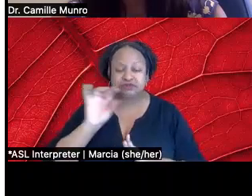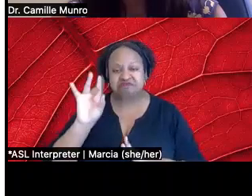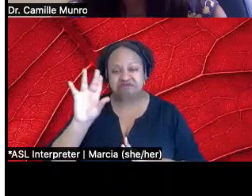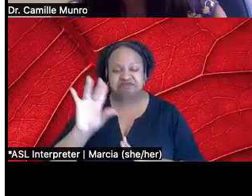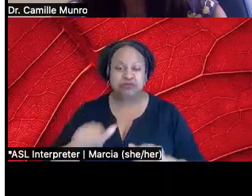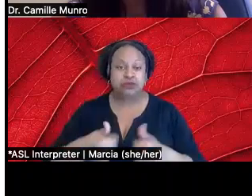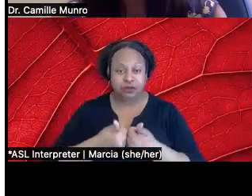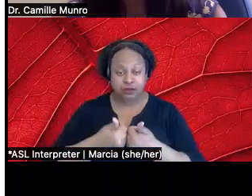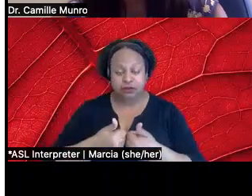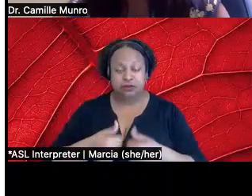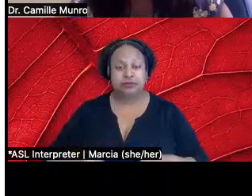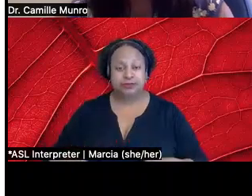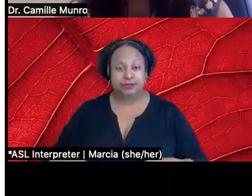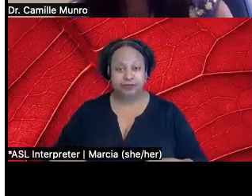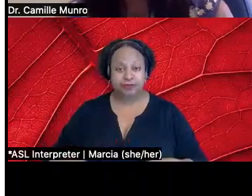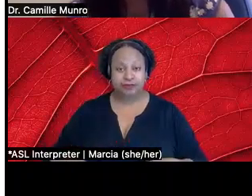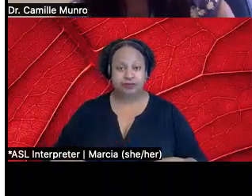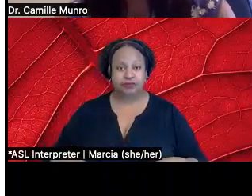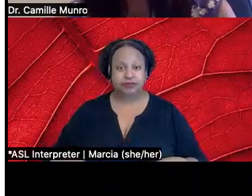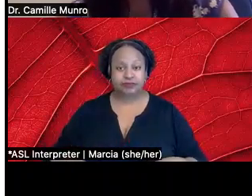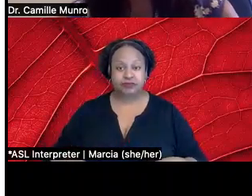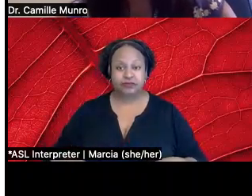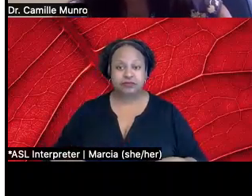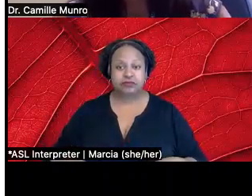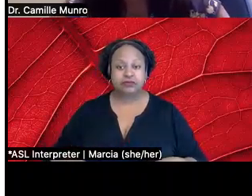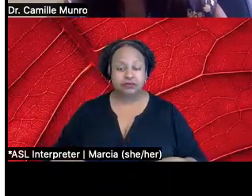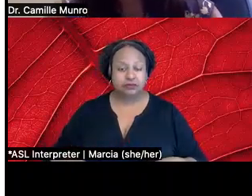I think there's different approaches to this.